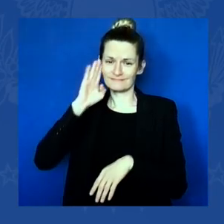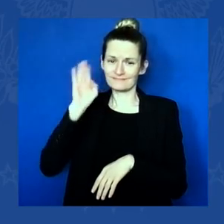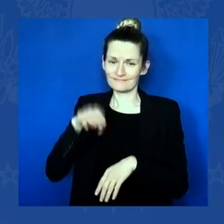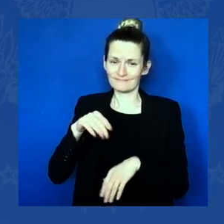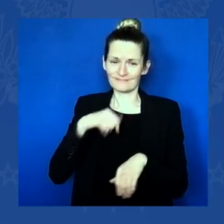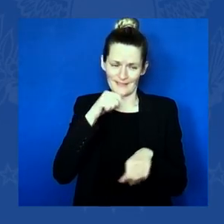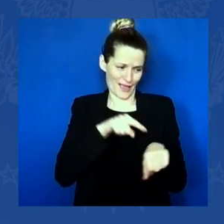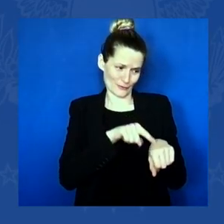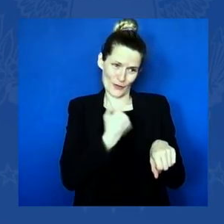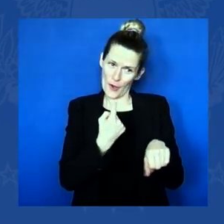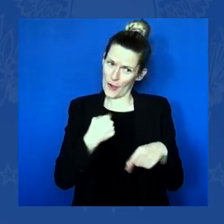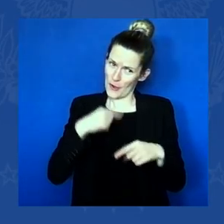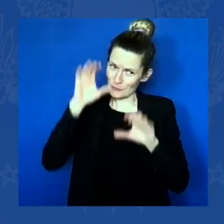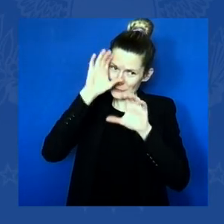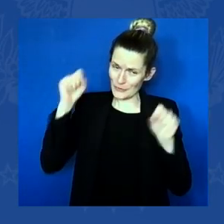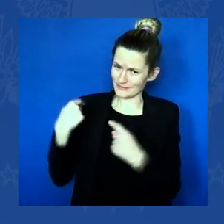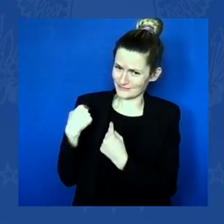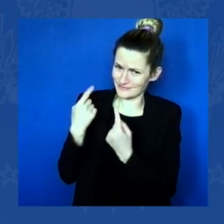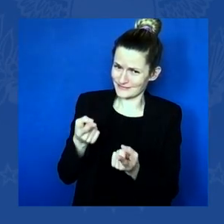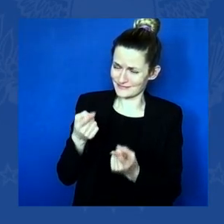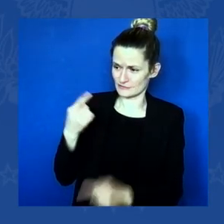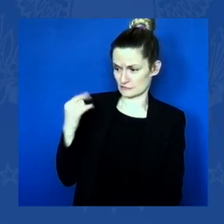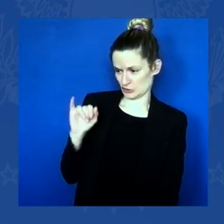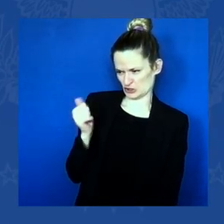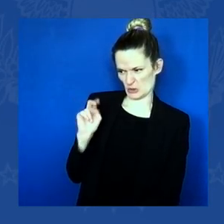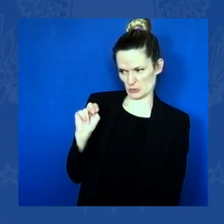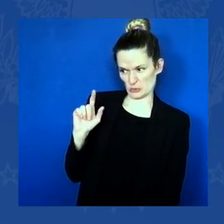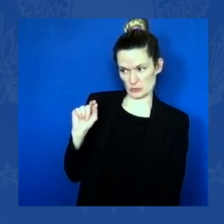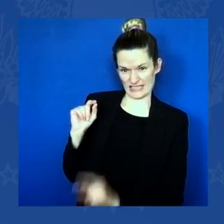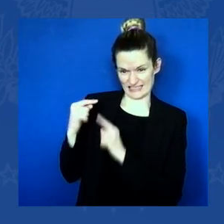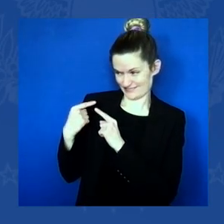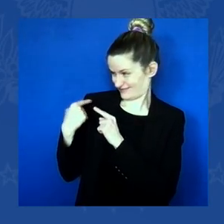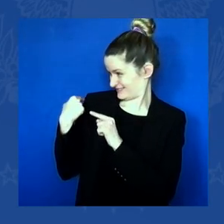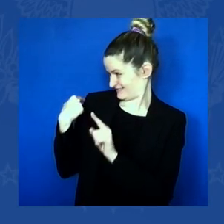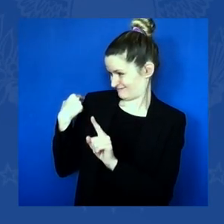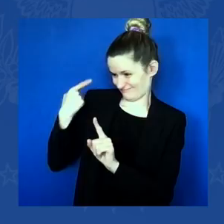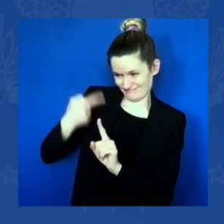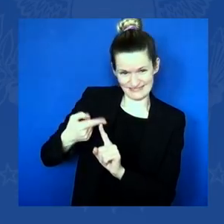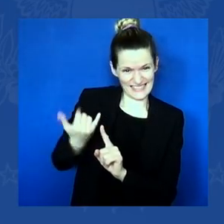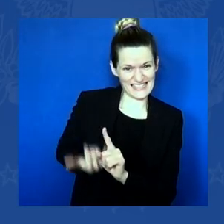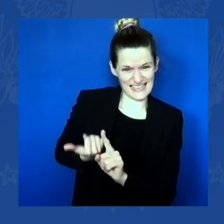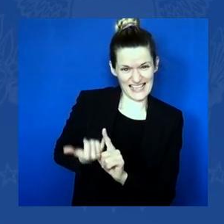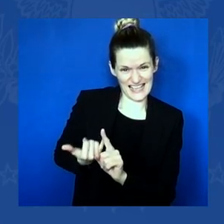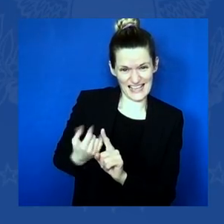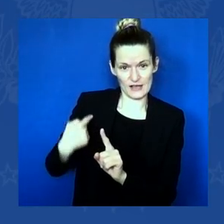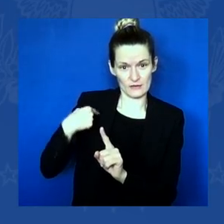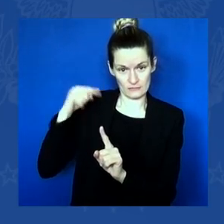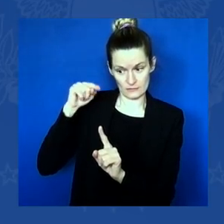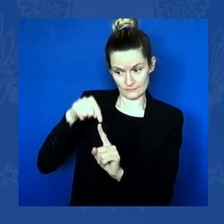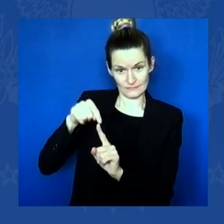In February, we began directing new investments to strengthen supply chains at home